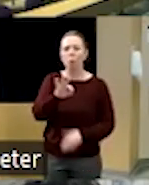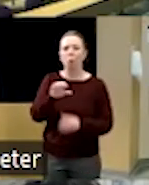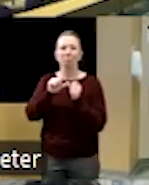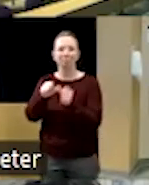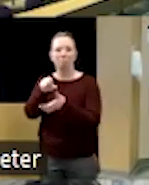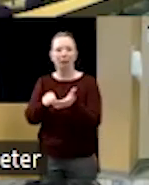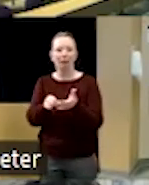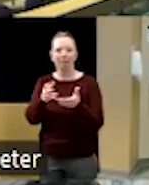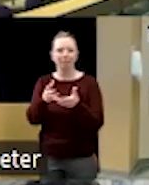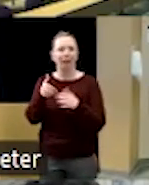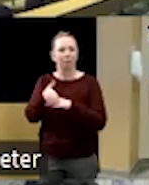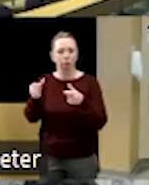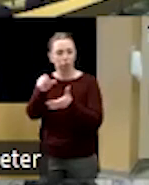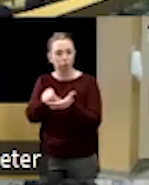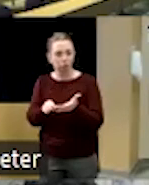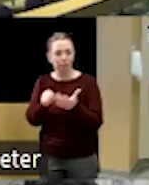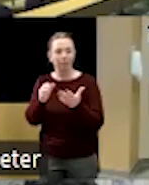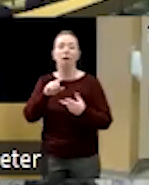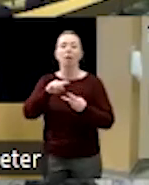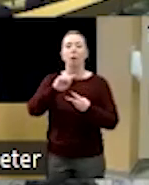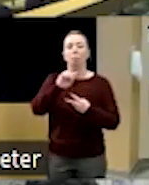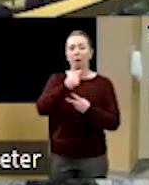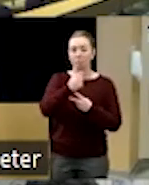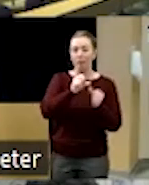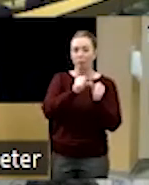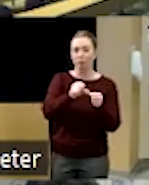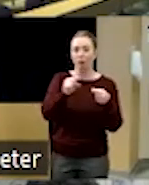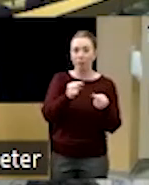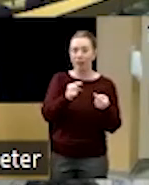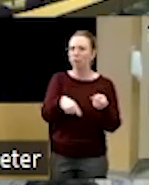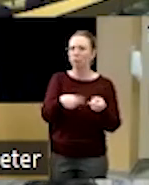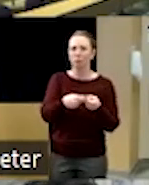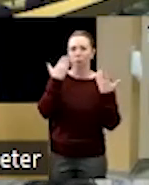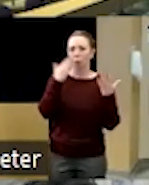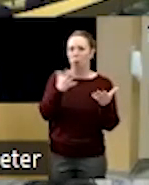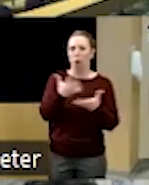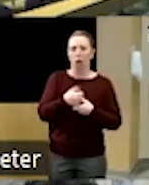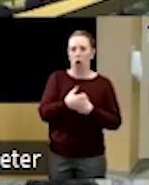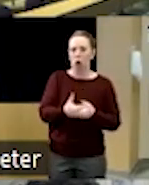diseases where we don't actually know what's happening yet for example non-specific low